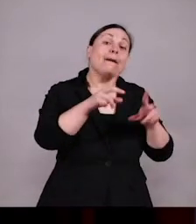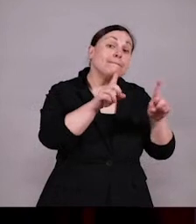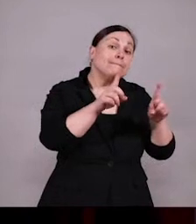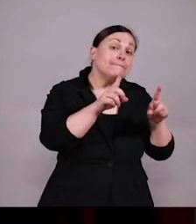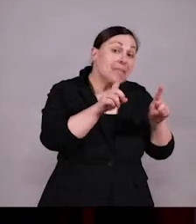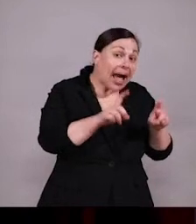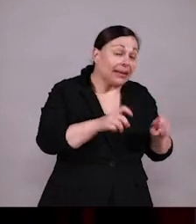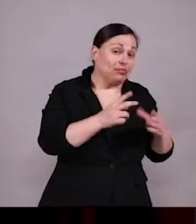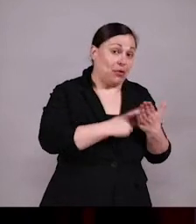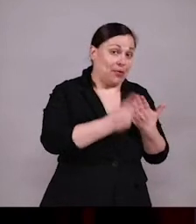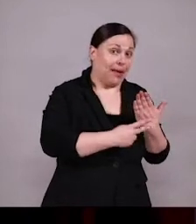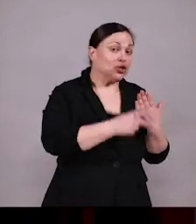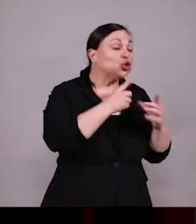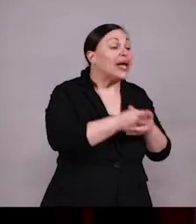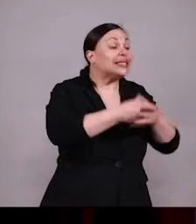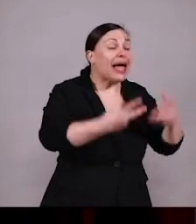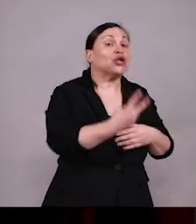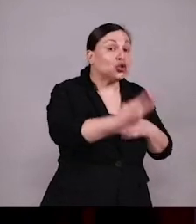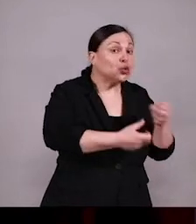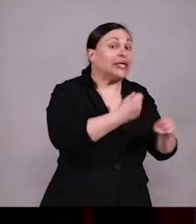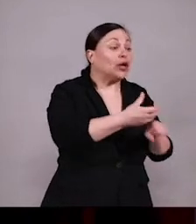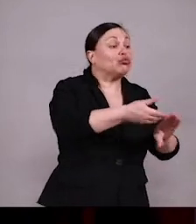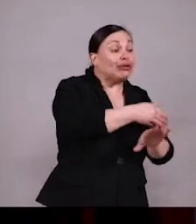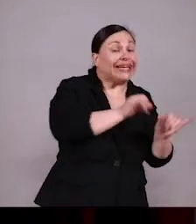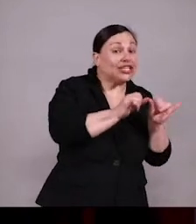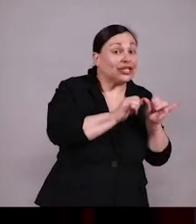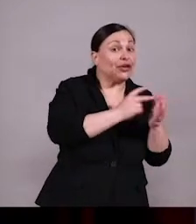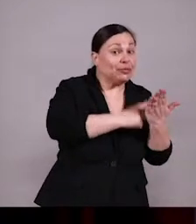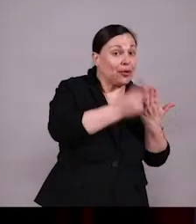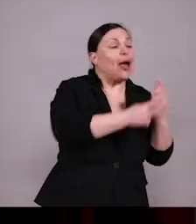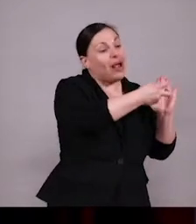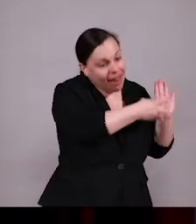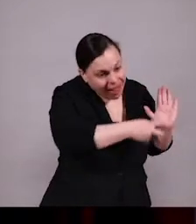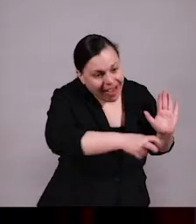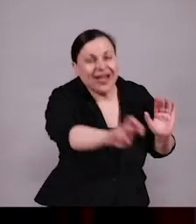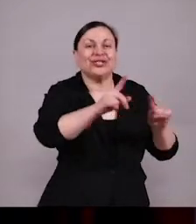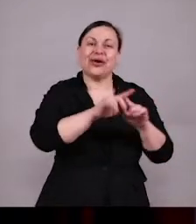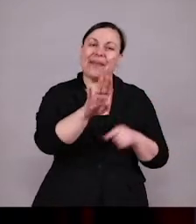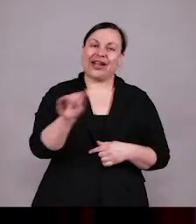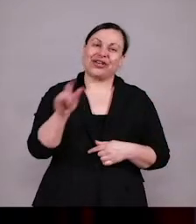UNM-Los Alamos pre-engineering program to a Bachelor of Science in Mechanical Engineering.